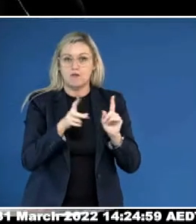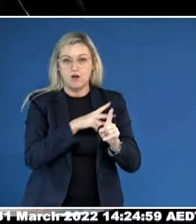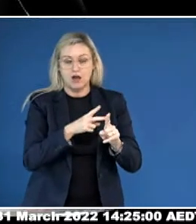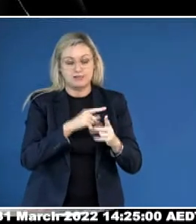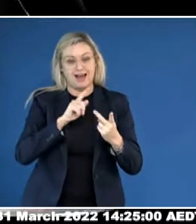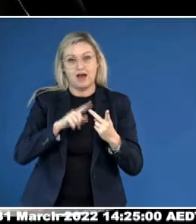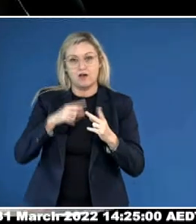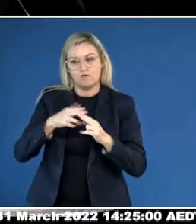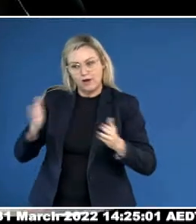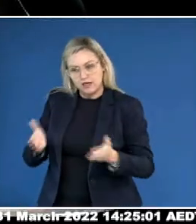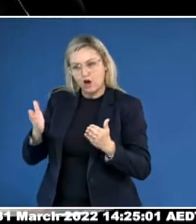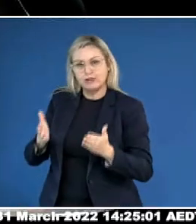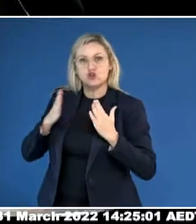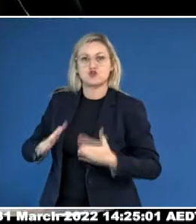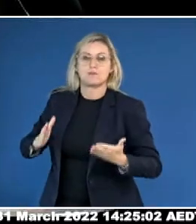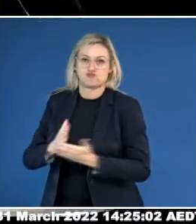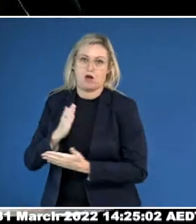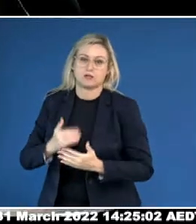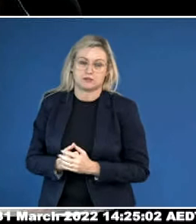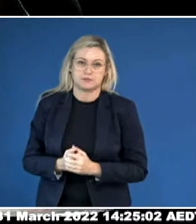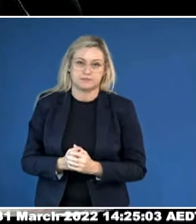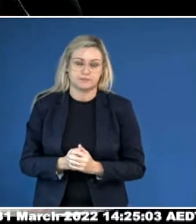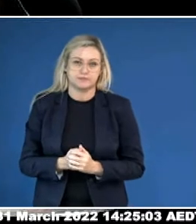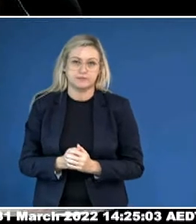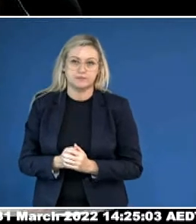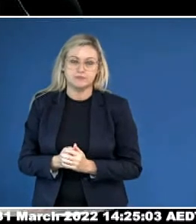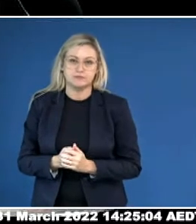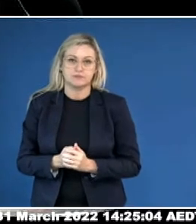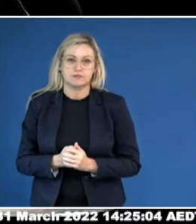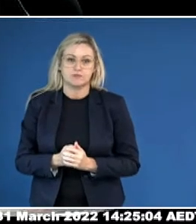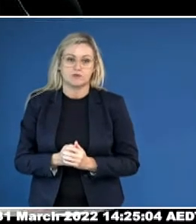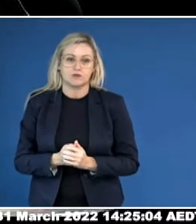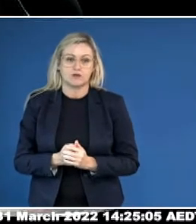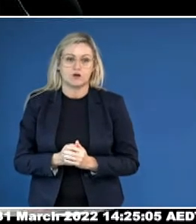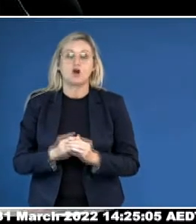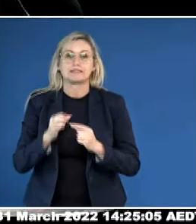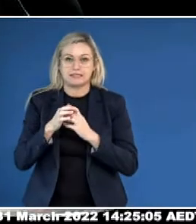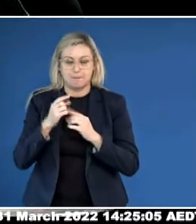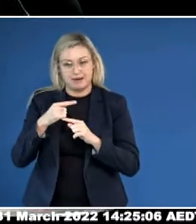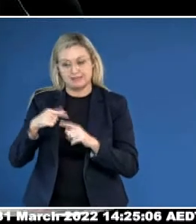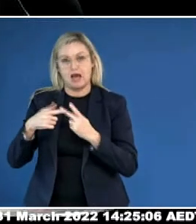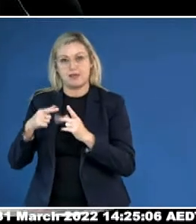And so - and the concluding observations that come from the monitoring of Australia's